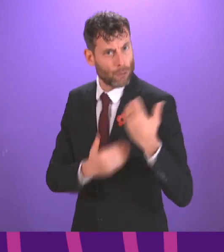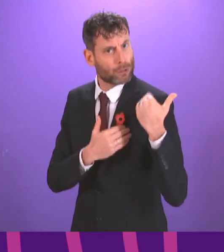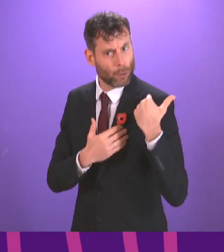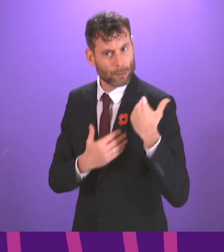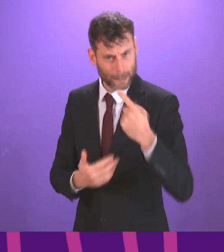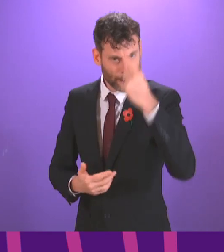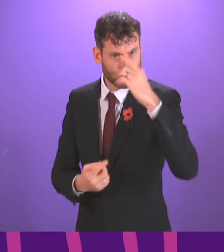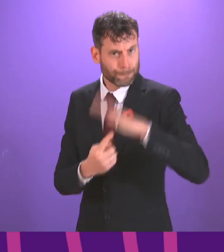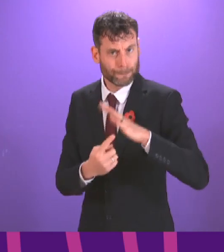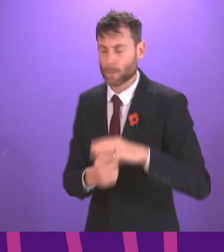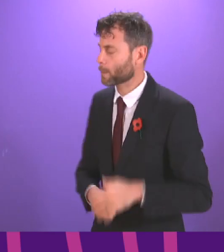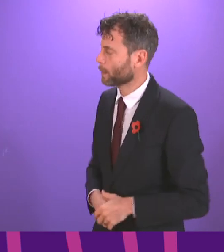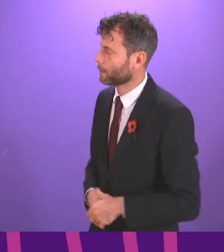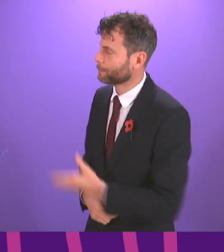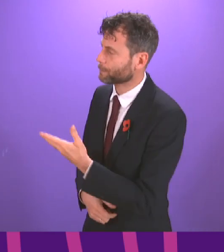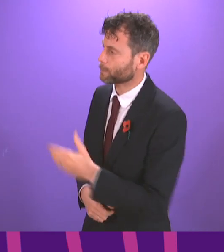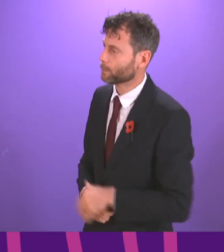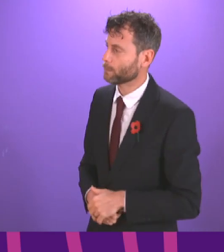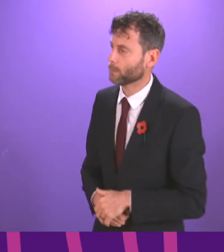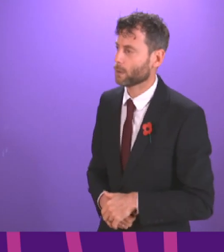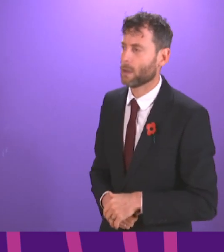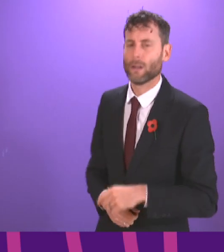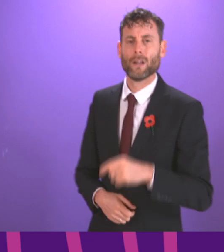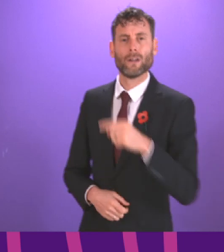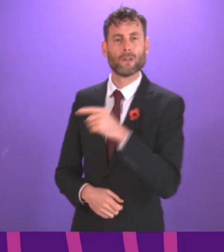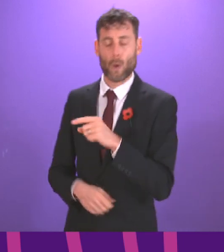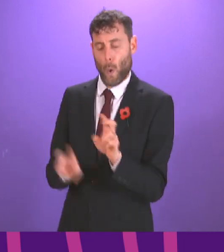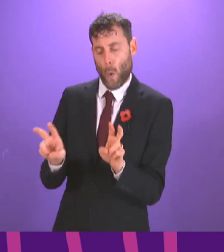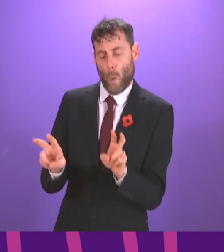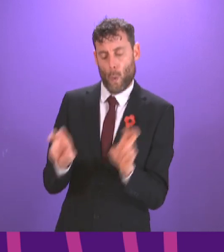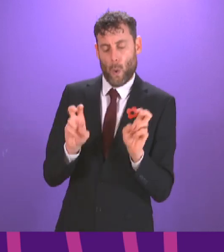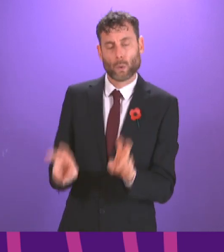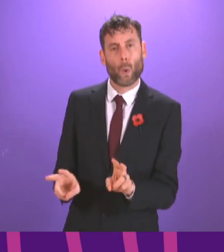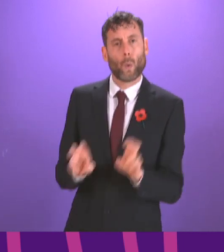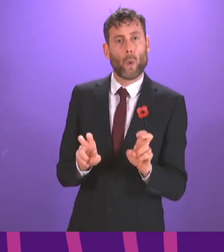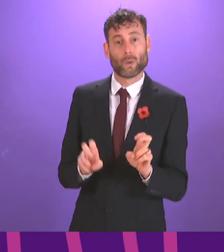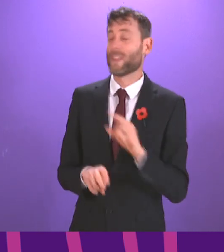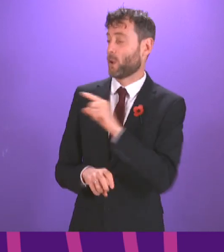Ruth Davidson: I am not sure that the best defence against selective quoting is to quote selectively what Professor June Andrews said on the radio